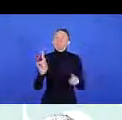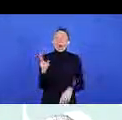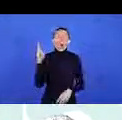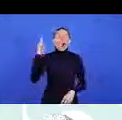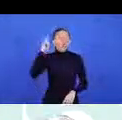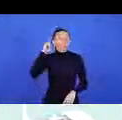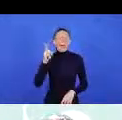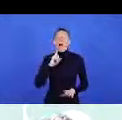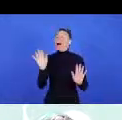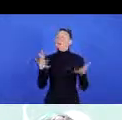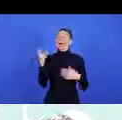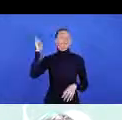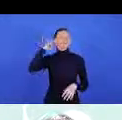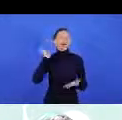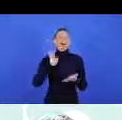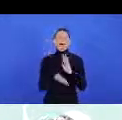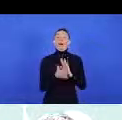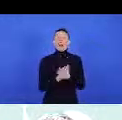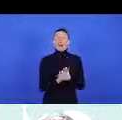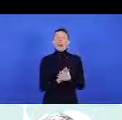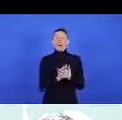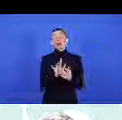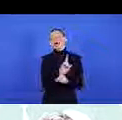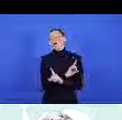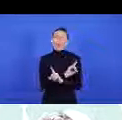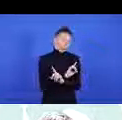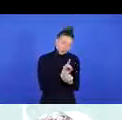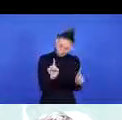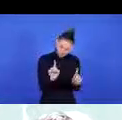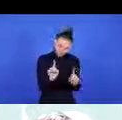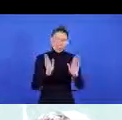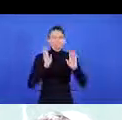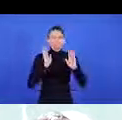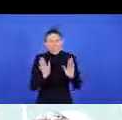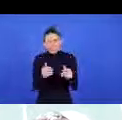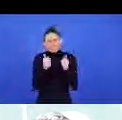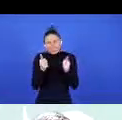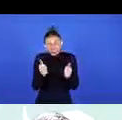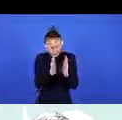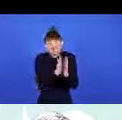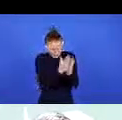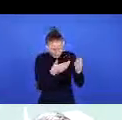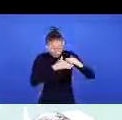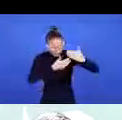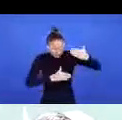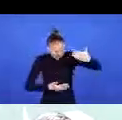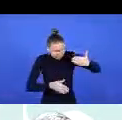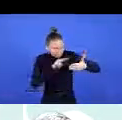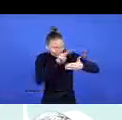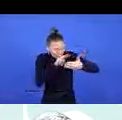that. Is it simple? No, it is not simple. But you need to read